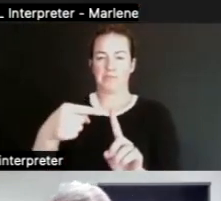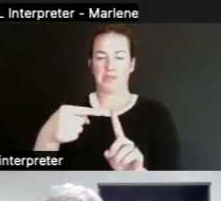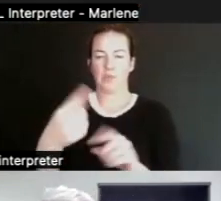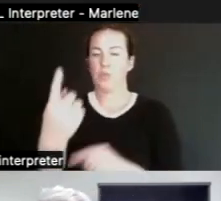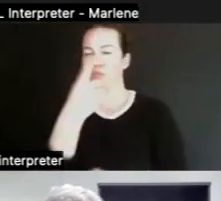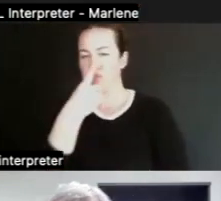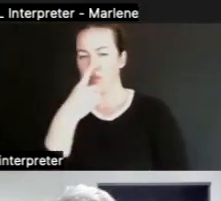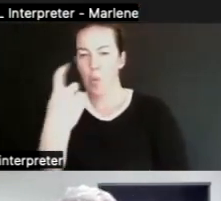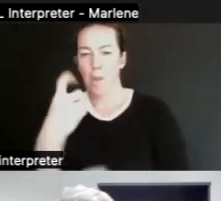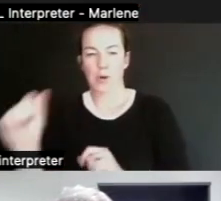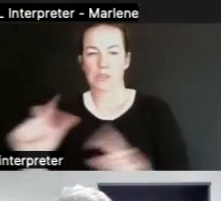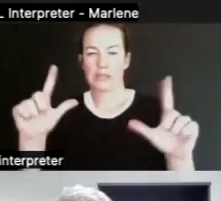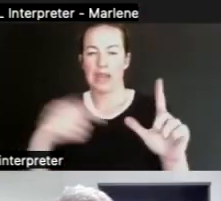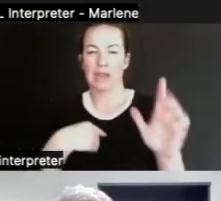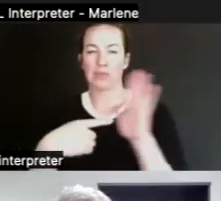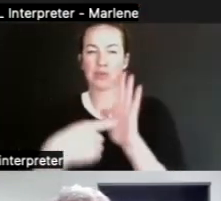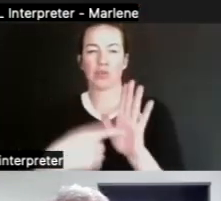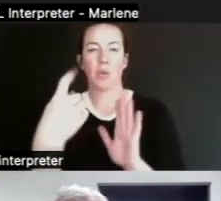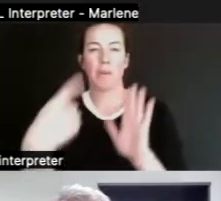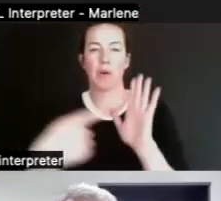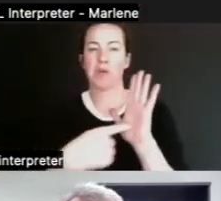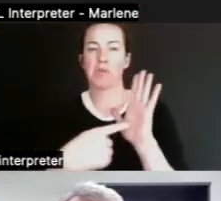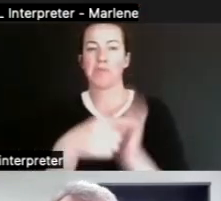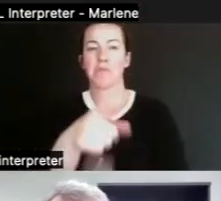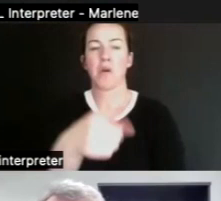because I want to point to one other interesting thing here on the next slide. We've actually got